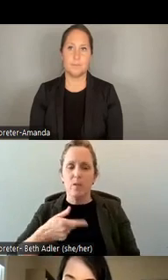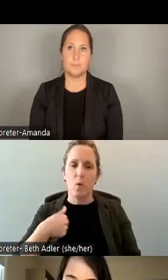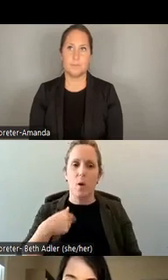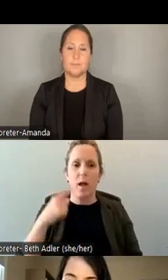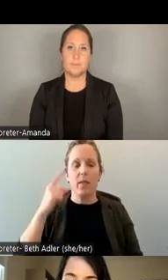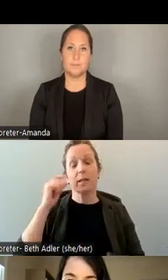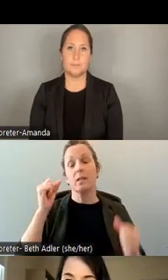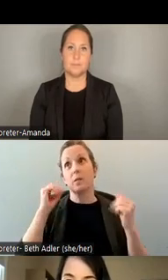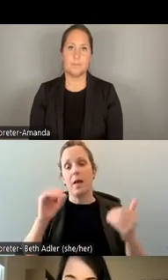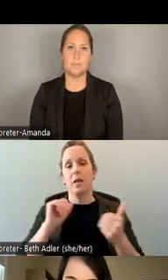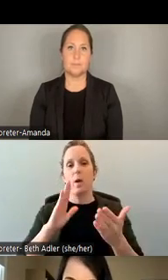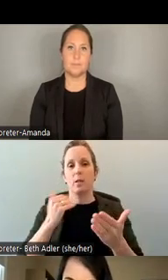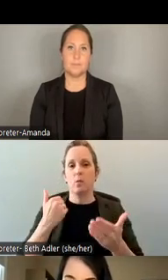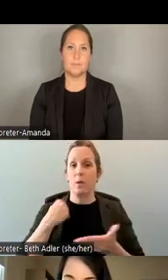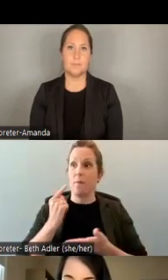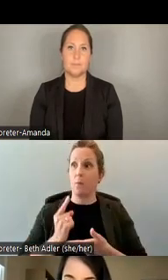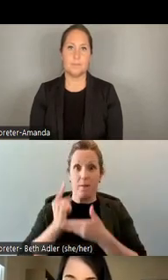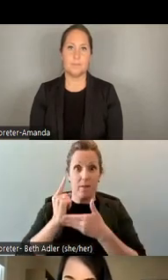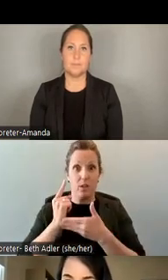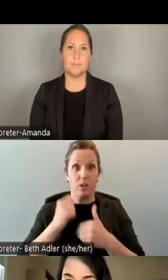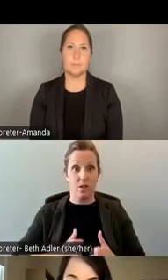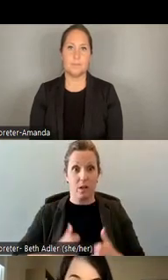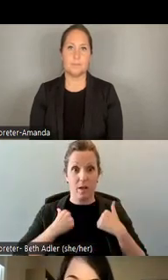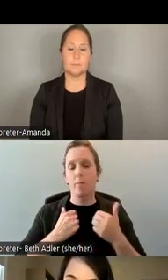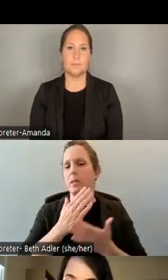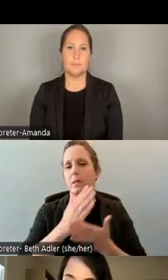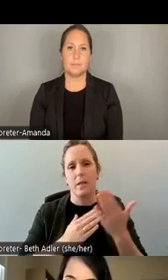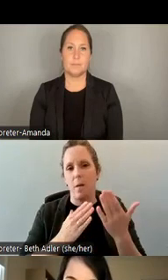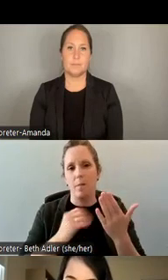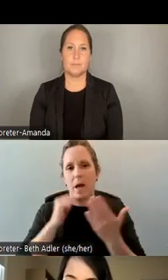but I think a way that's not talked about enough is just having love and supportive